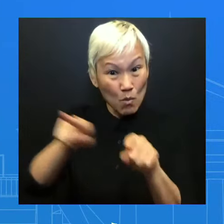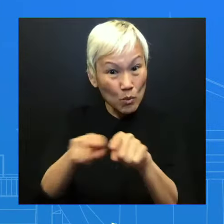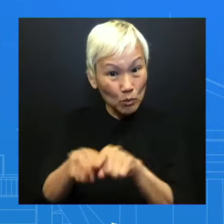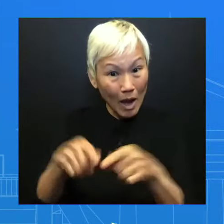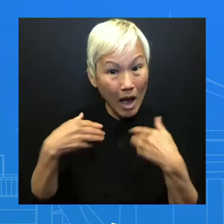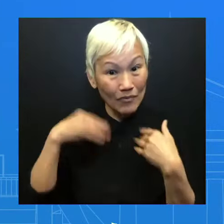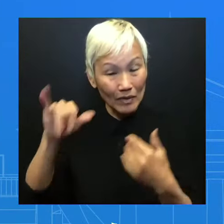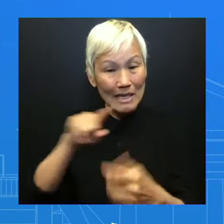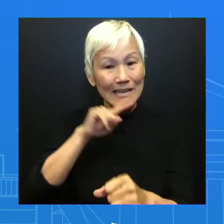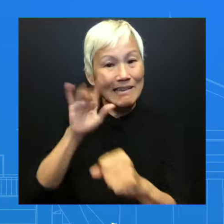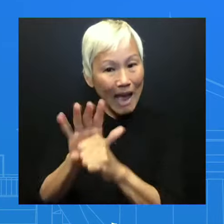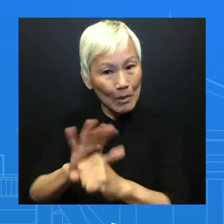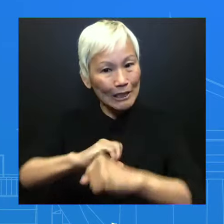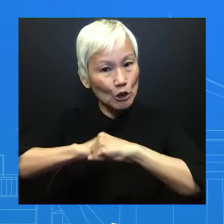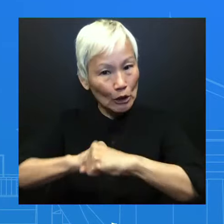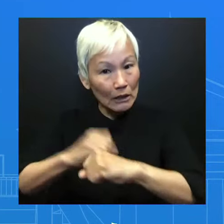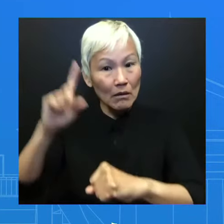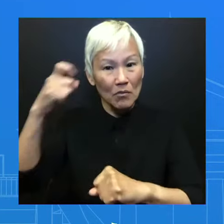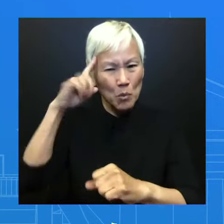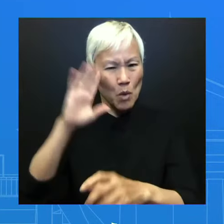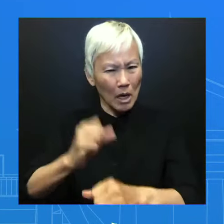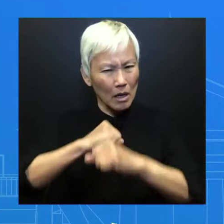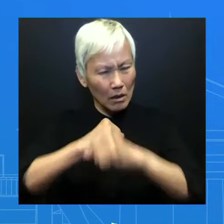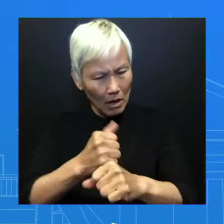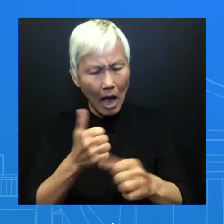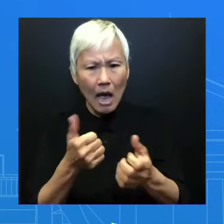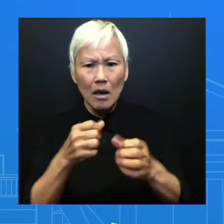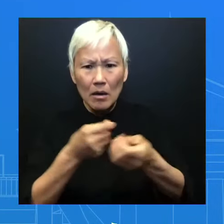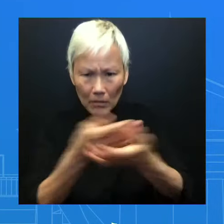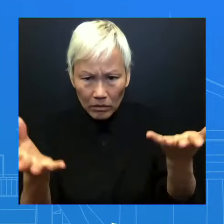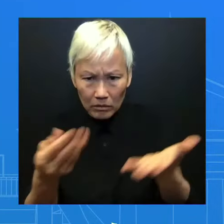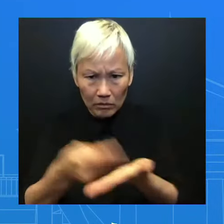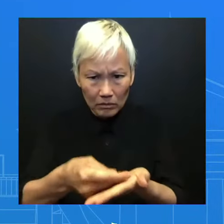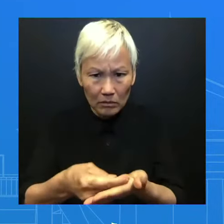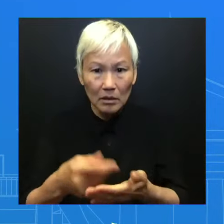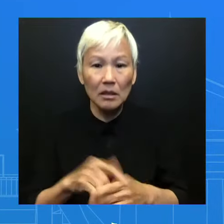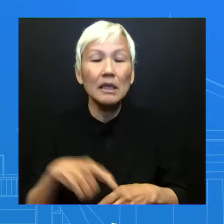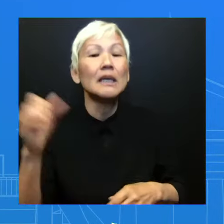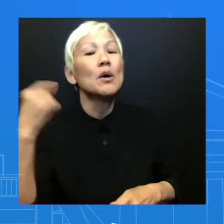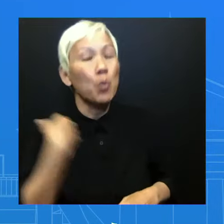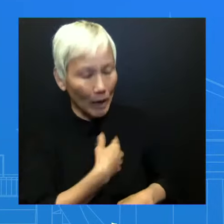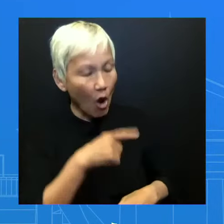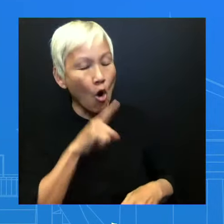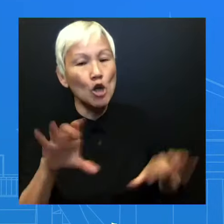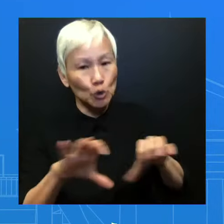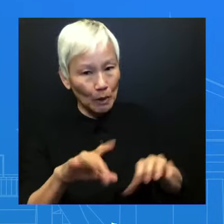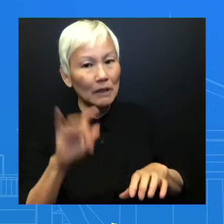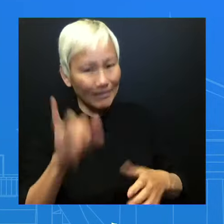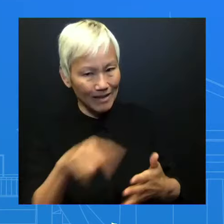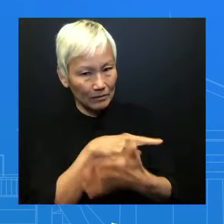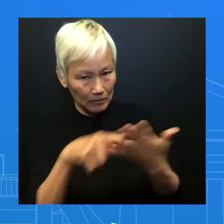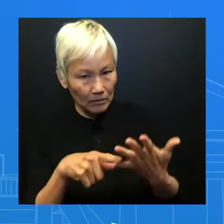to make sure that default is indeed not an option. And hear -- it's not just from us; we heard from all four leaders in this past -- in this week --